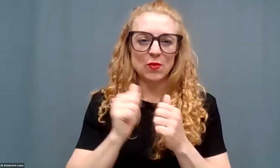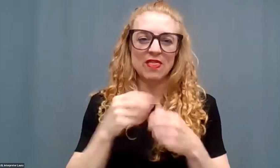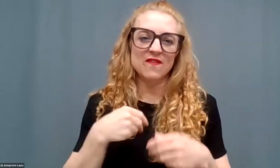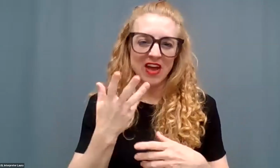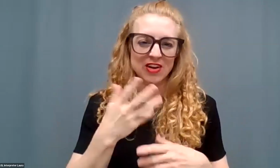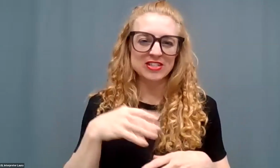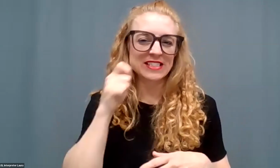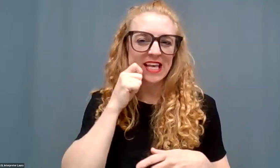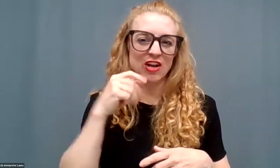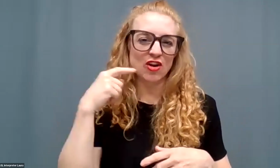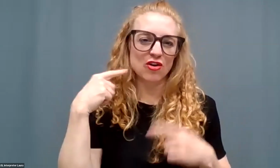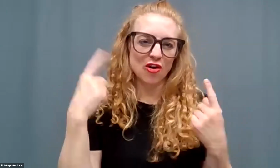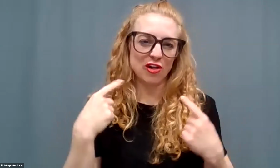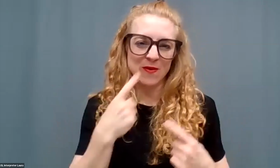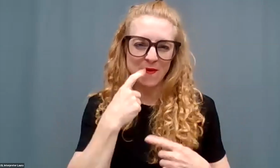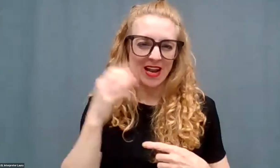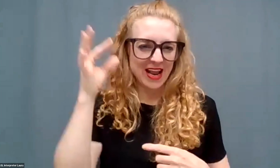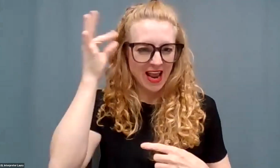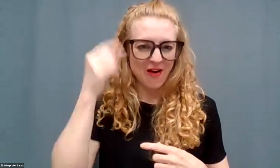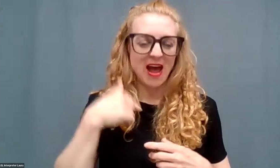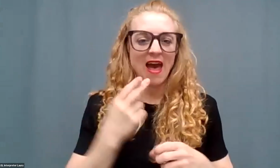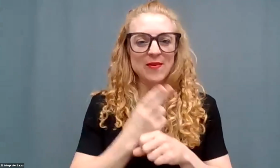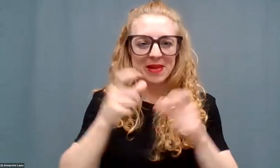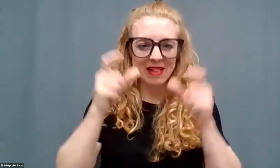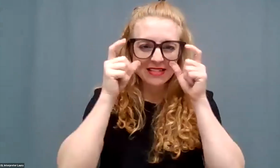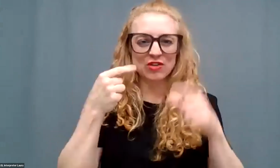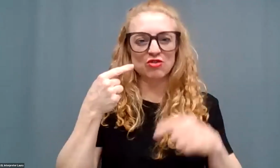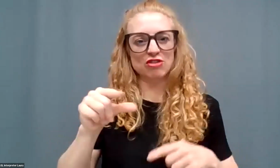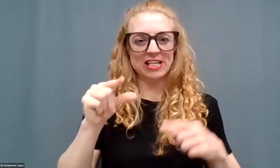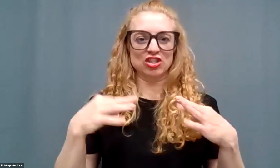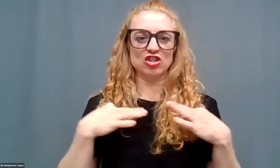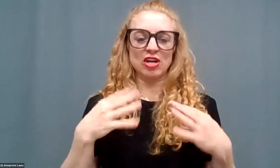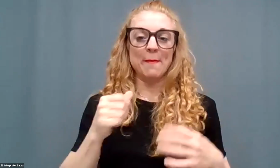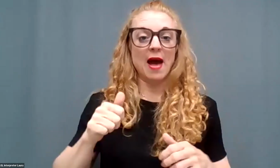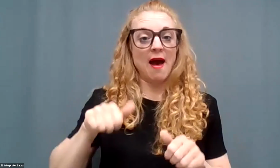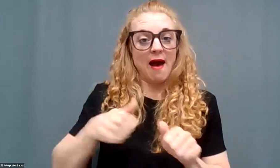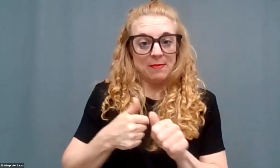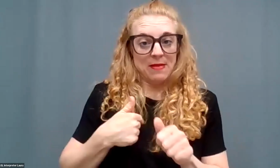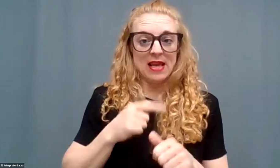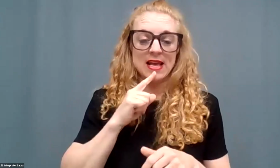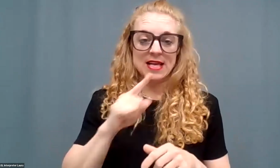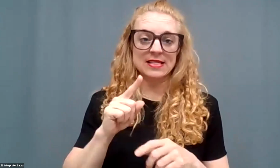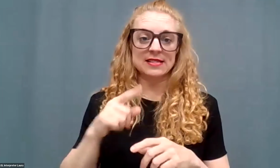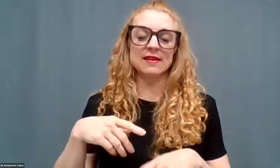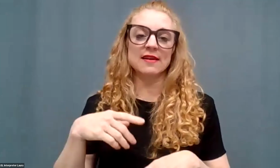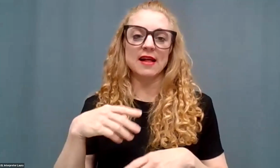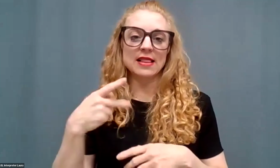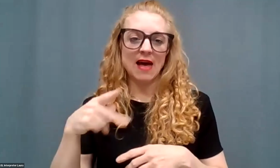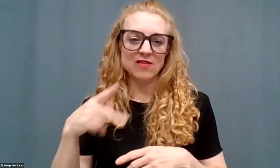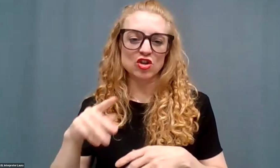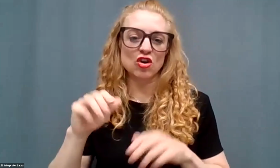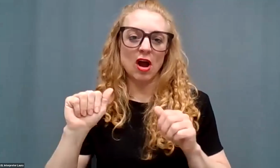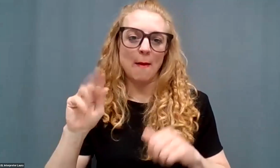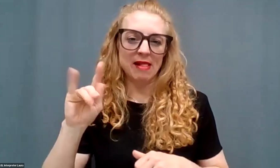I'm wearing glasses and a green shirt and behind me is a lavender ability tools Zoom background